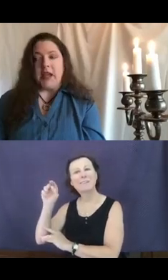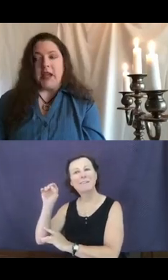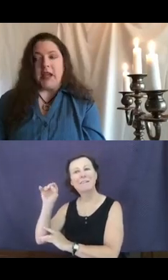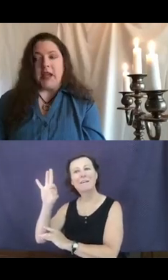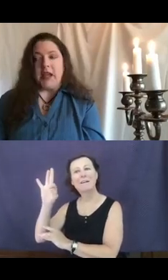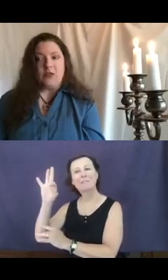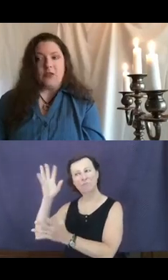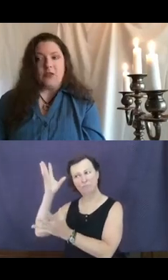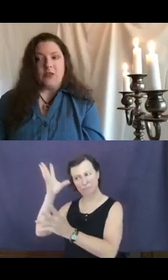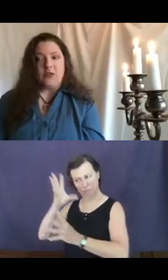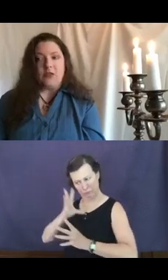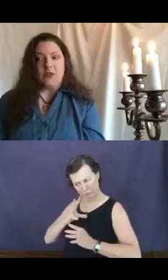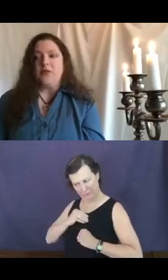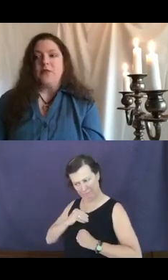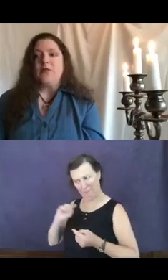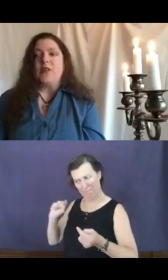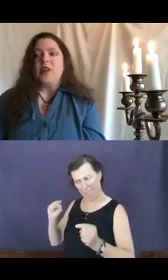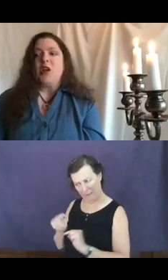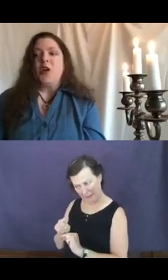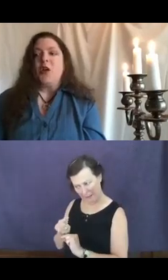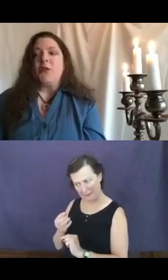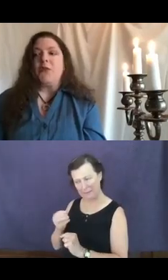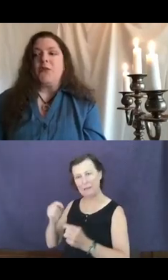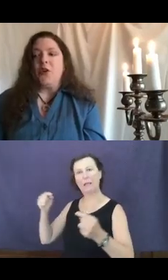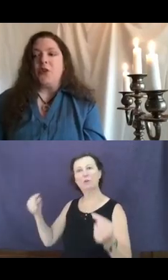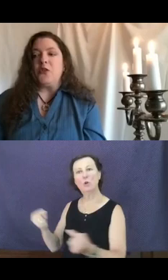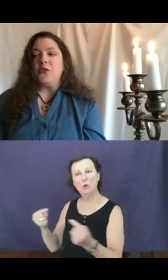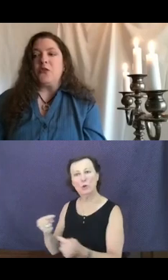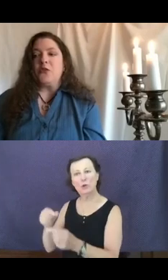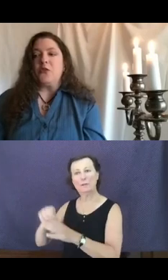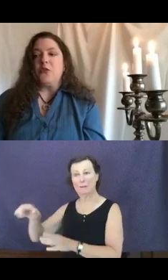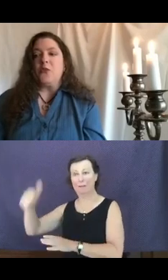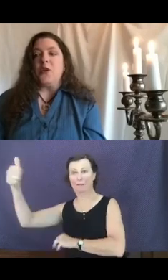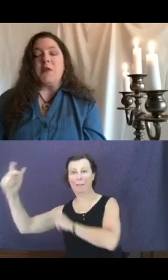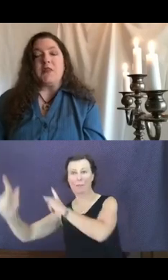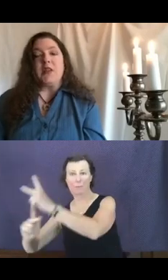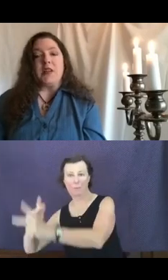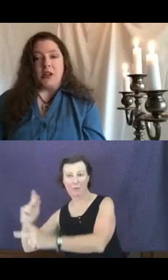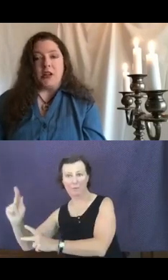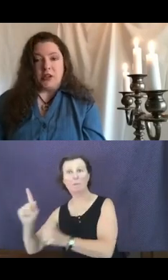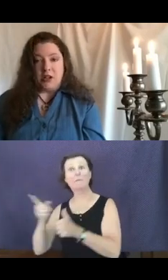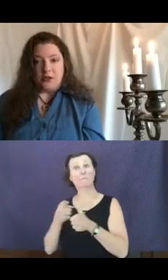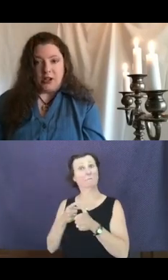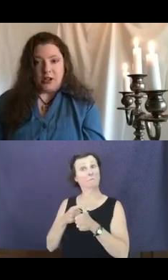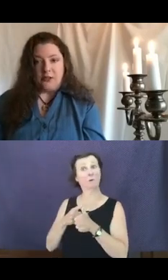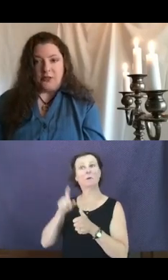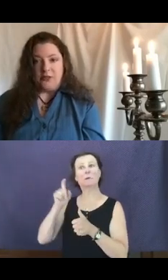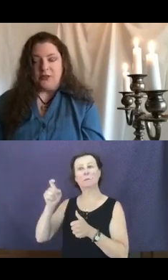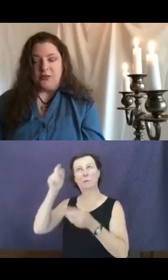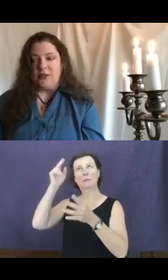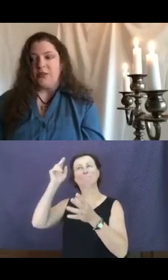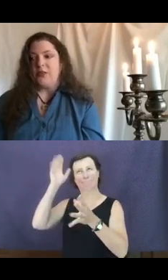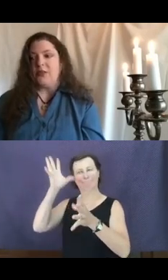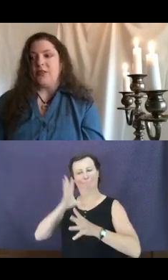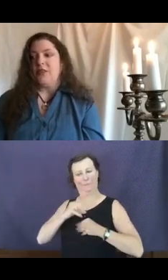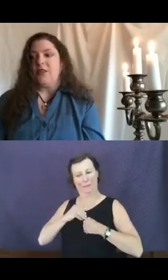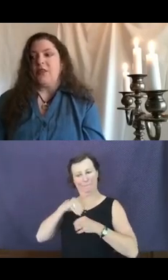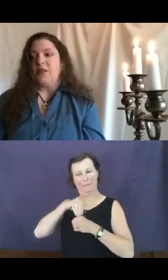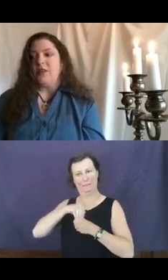in others, but first we must acknowledge it in ourselves.